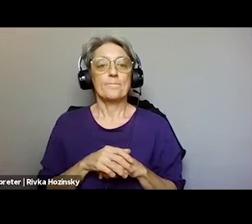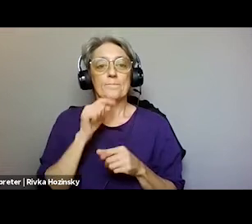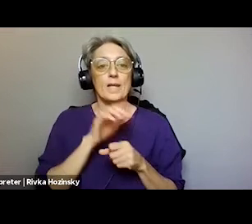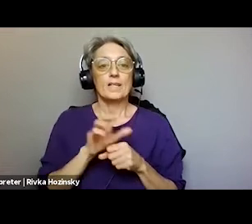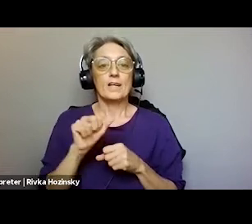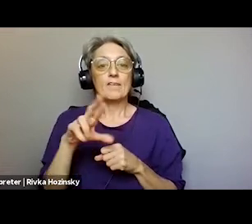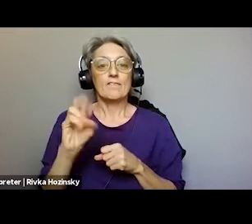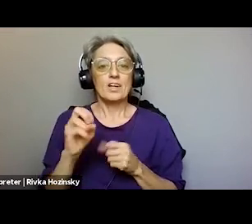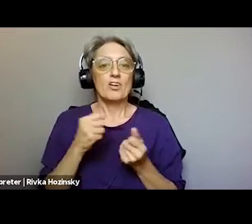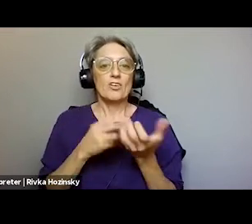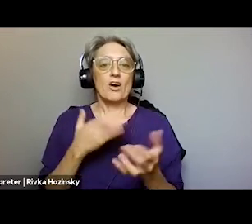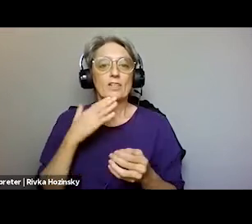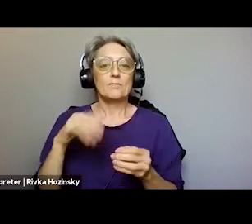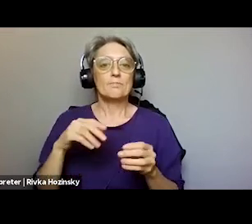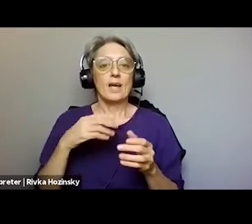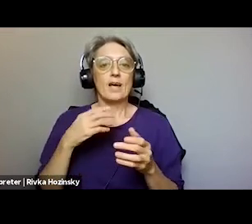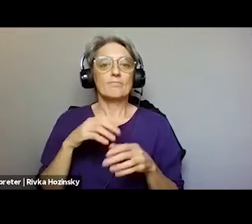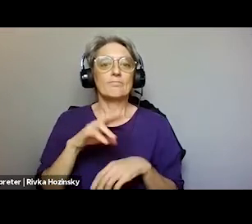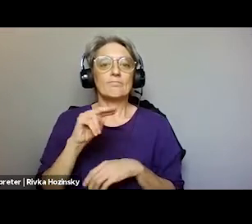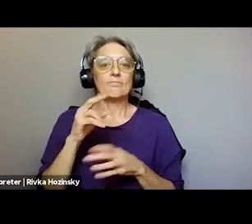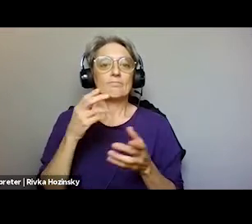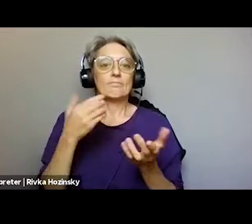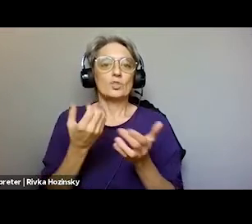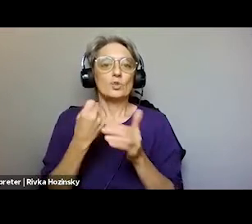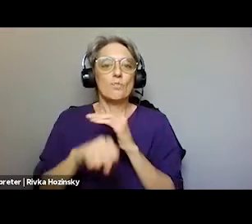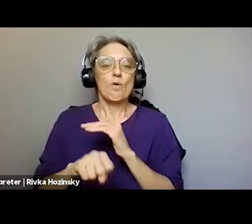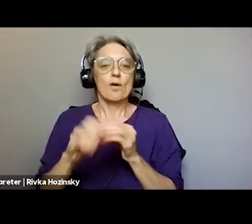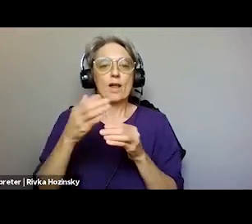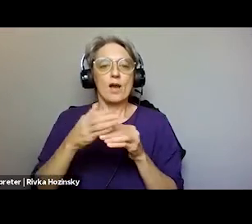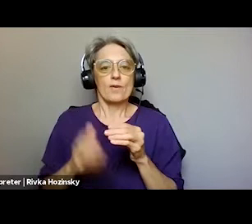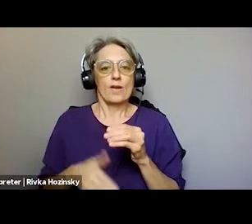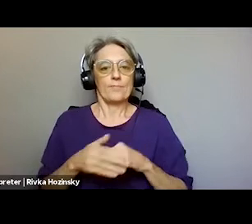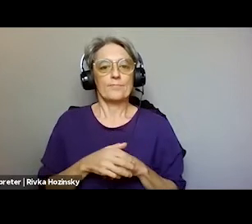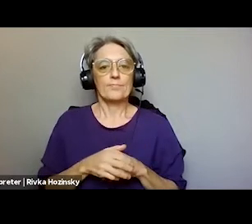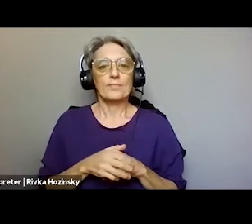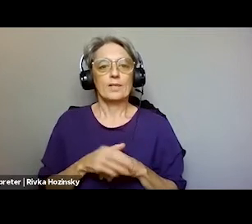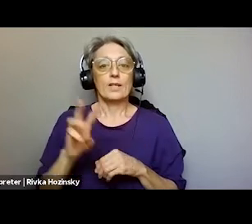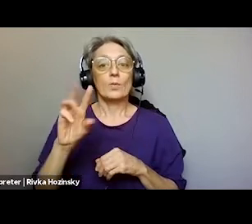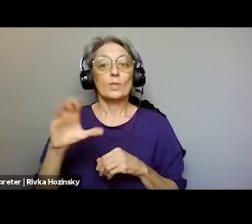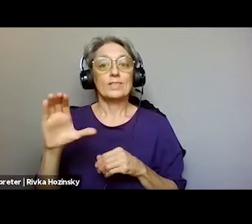an infographic from our work in Wisconsin. There’s a silhouette of a pregnant woman and it says from